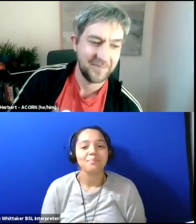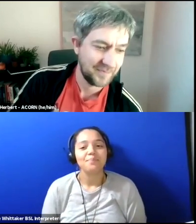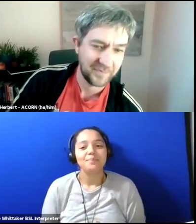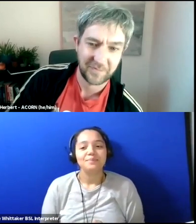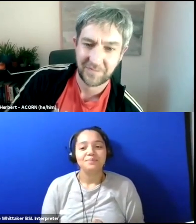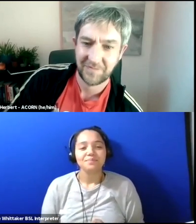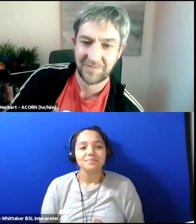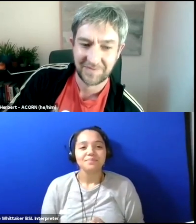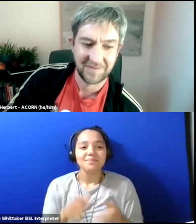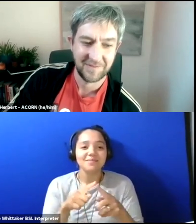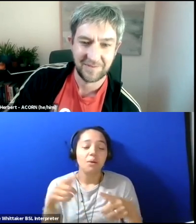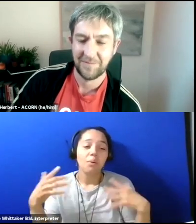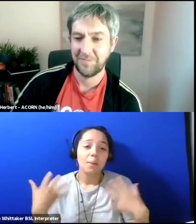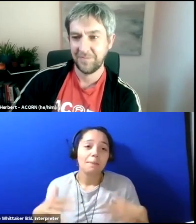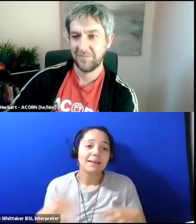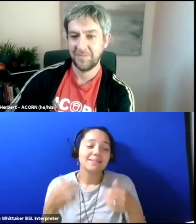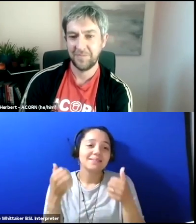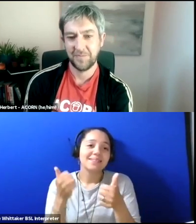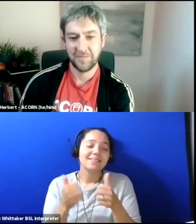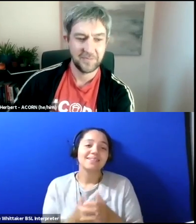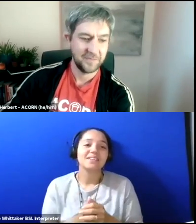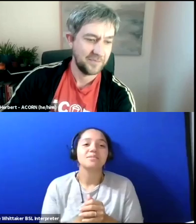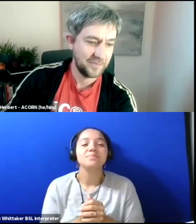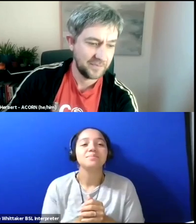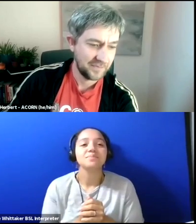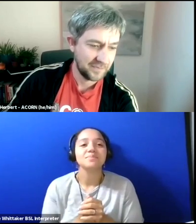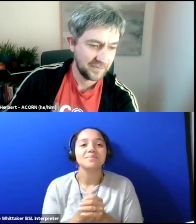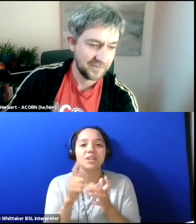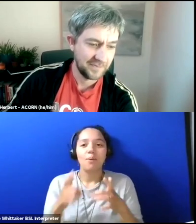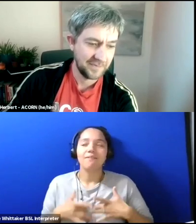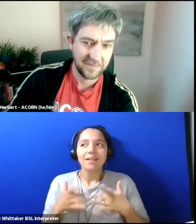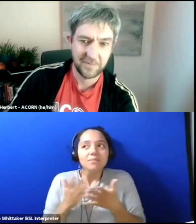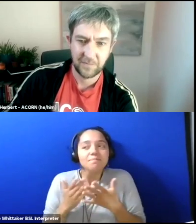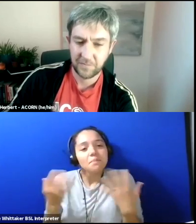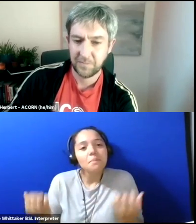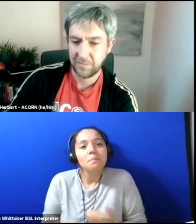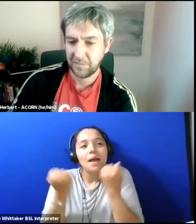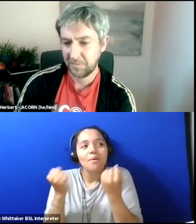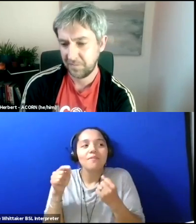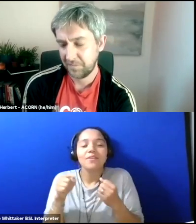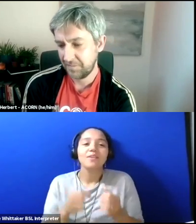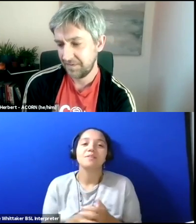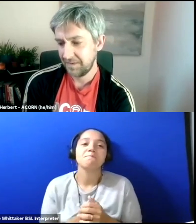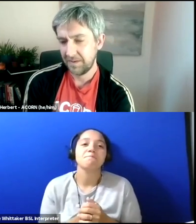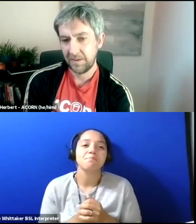Yeah, that's amazing. I think it's one of those things that feels very powerful, the organising